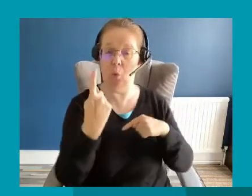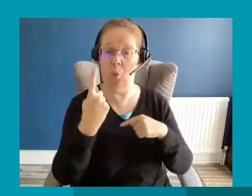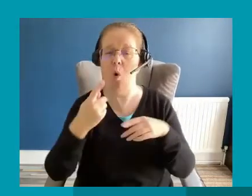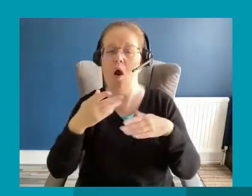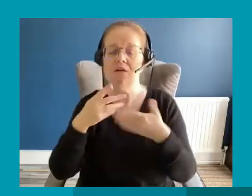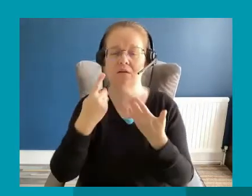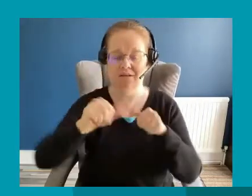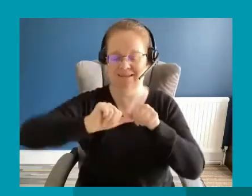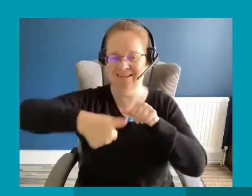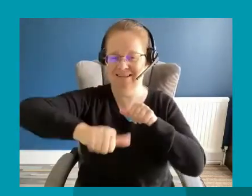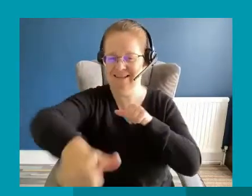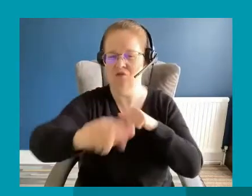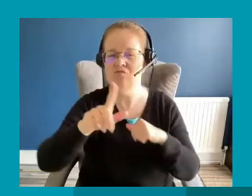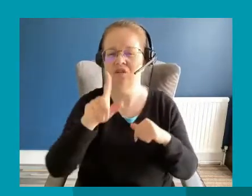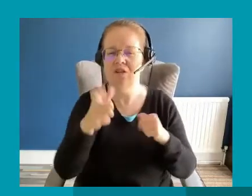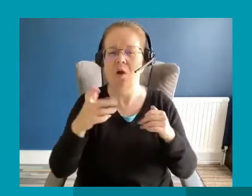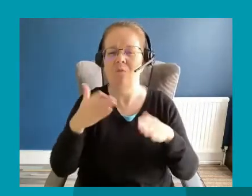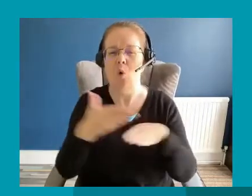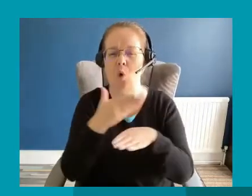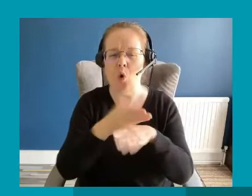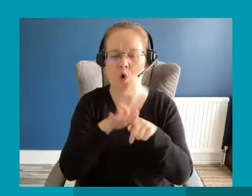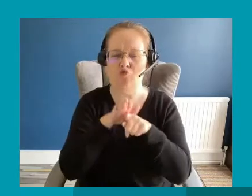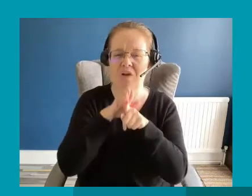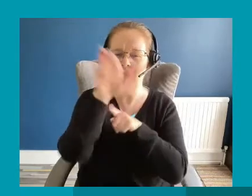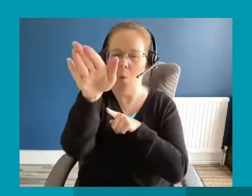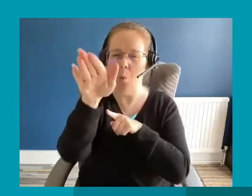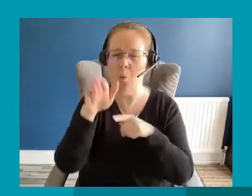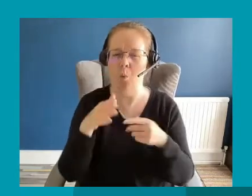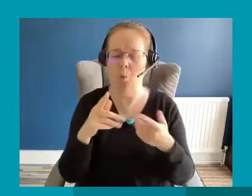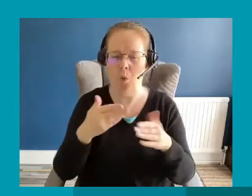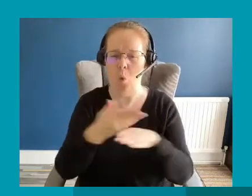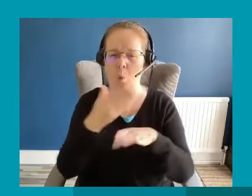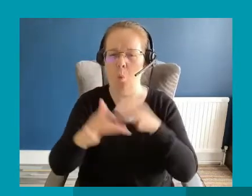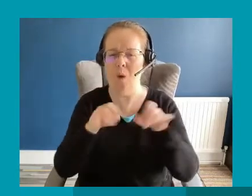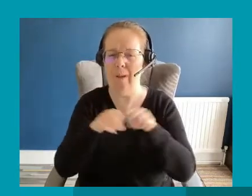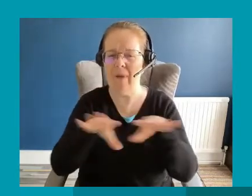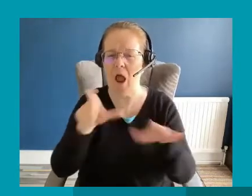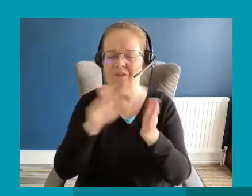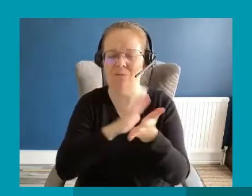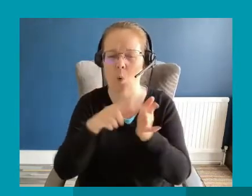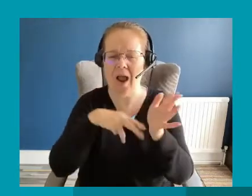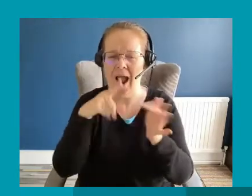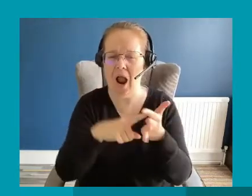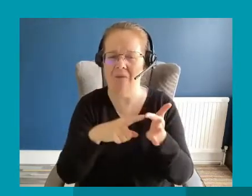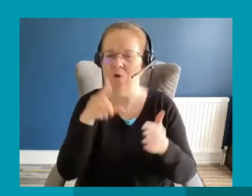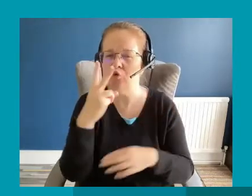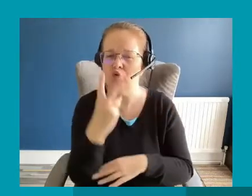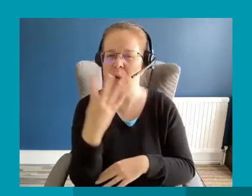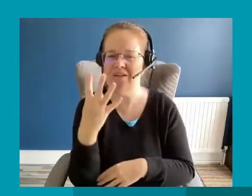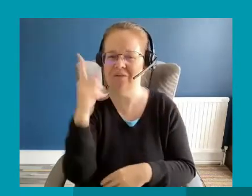webinars for our hive which is a 24/7 website. The stacked full of fabulous resources,